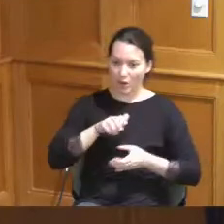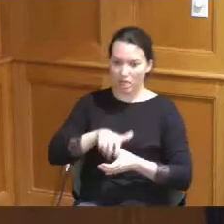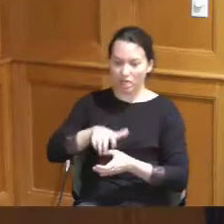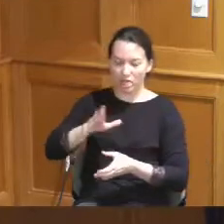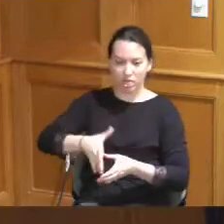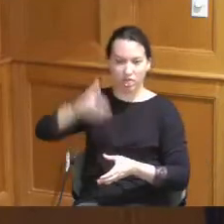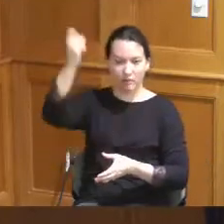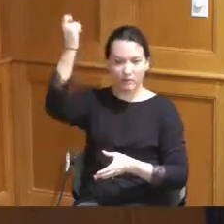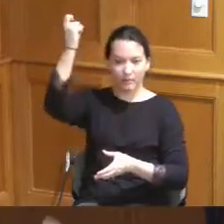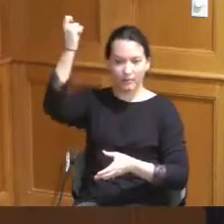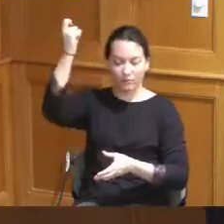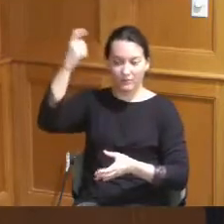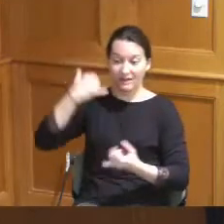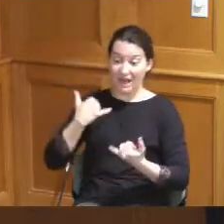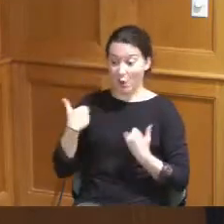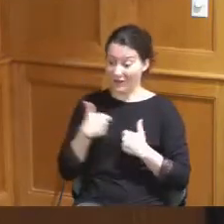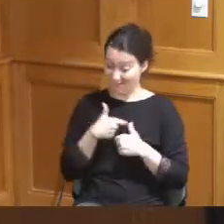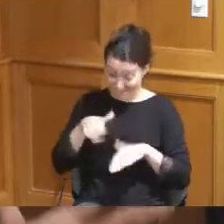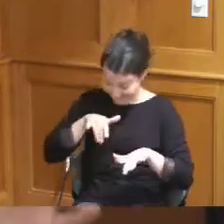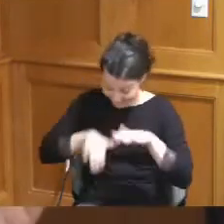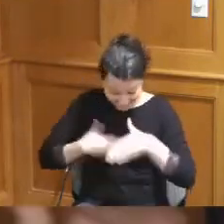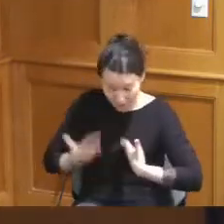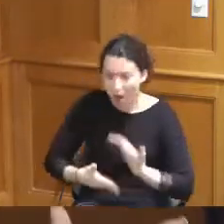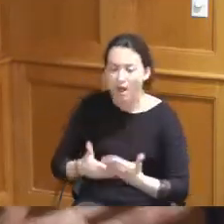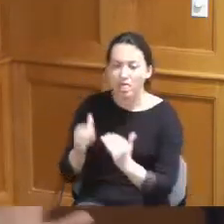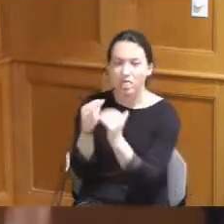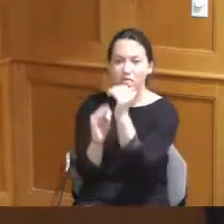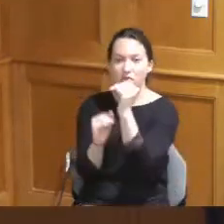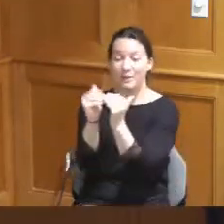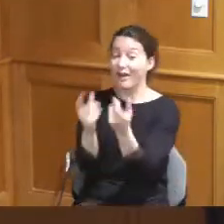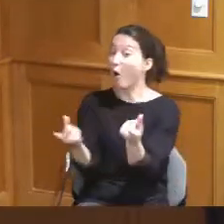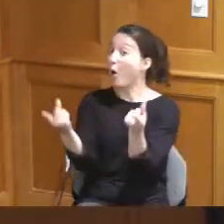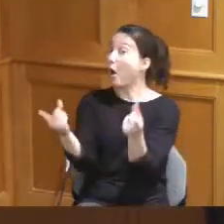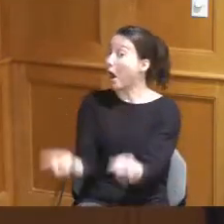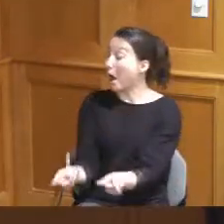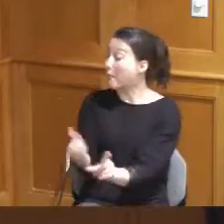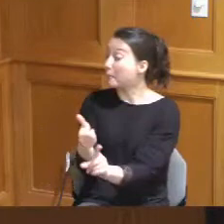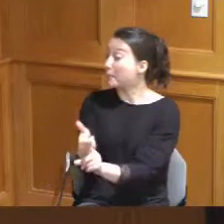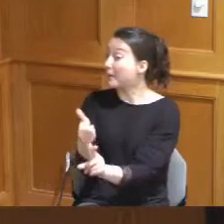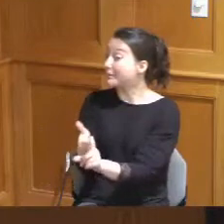and then Here We Come Running ahead and then our building just happens to be at a prime location